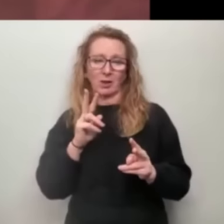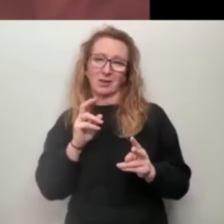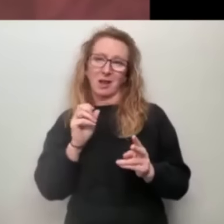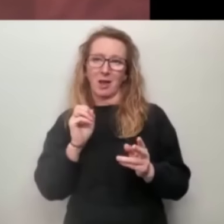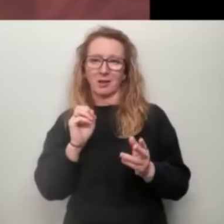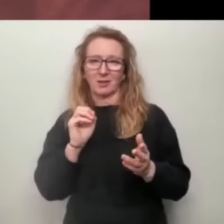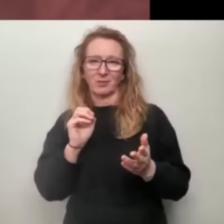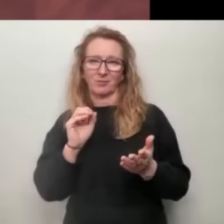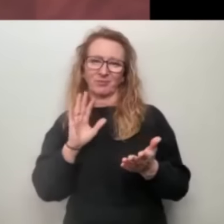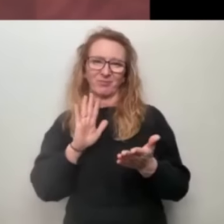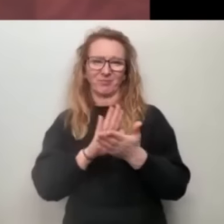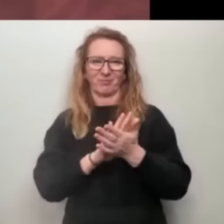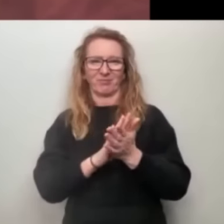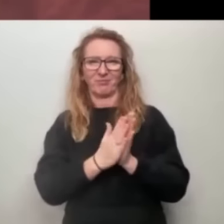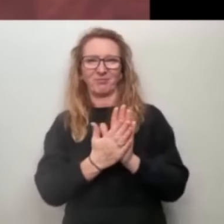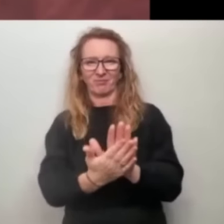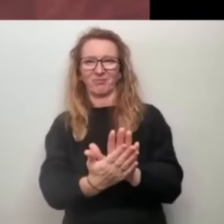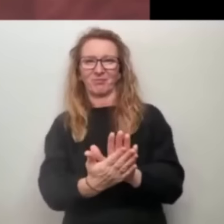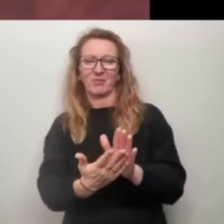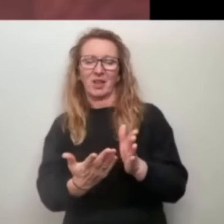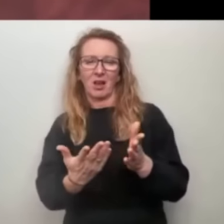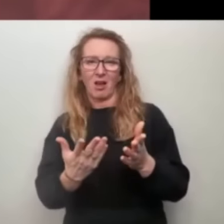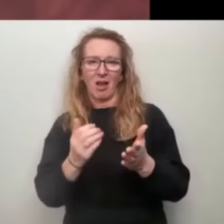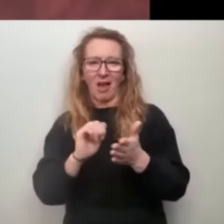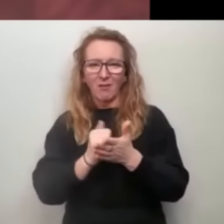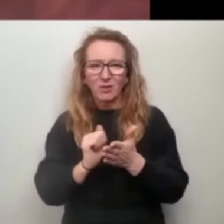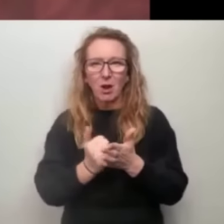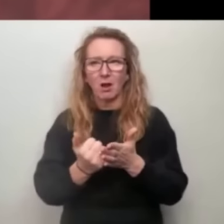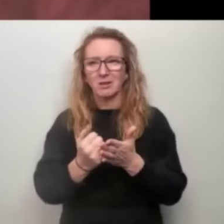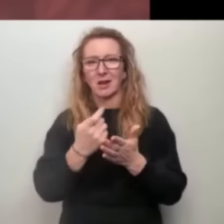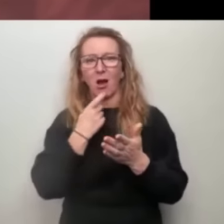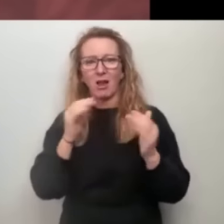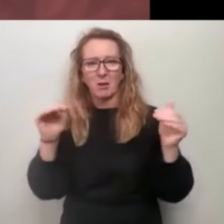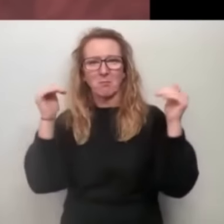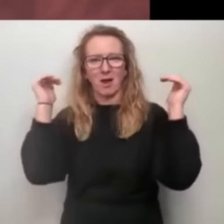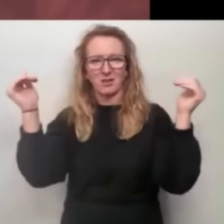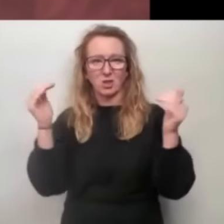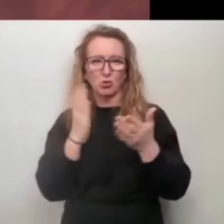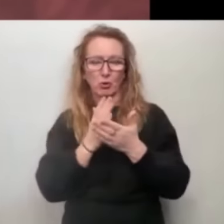a calling card advertising the skills of the local Iron Masters, then we begin